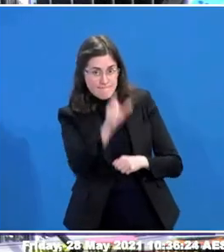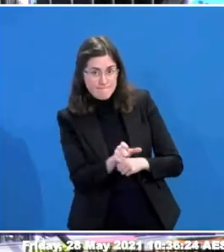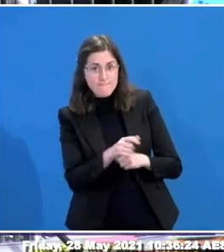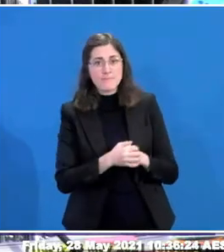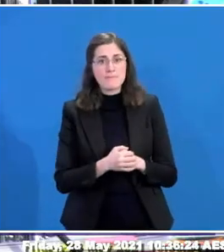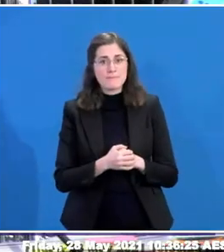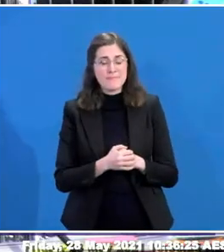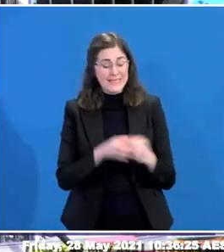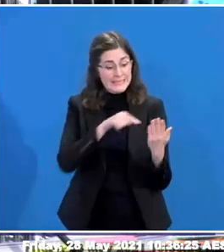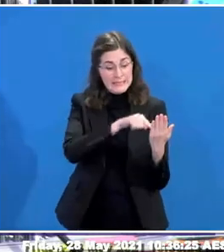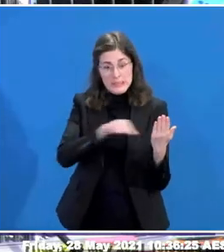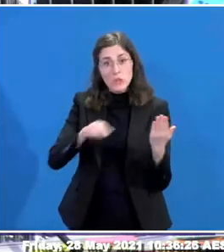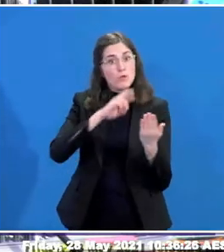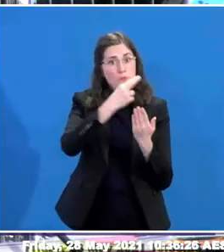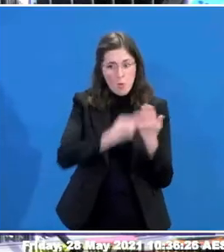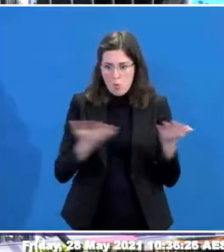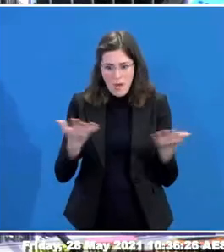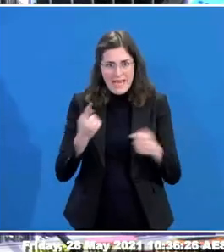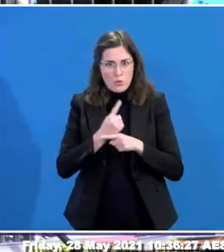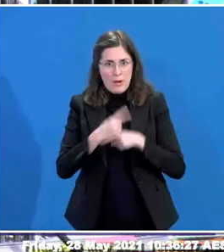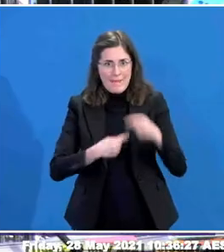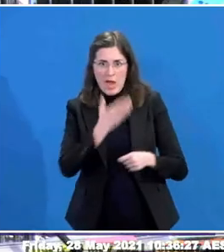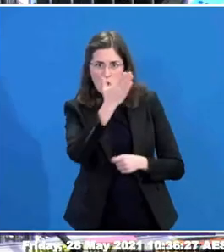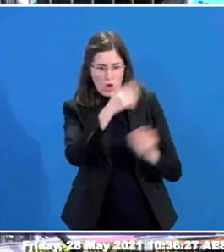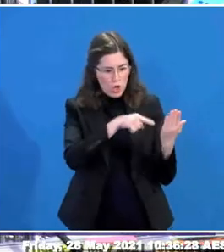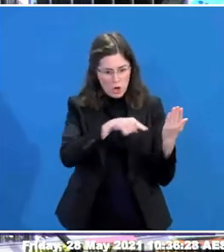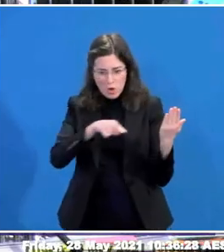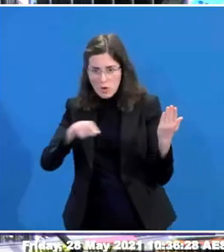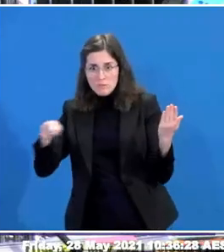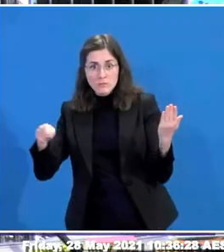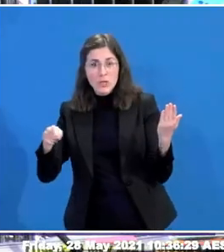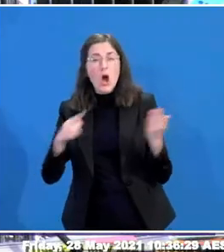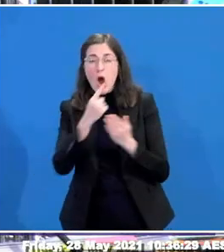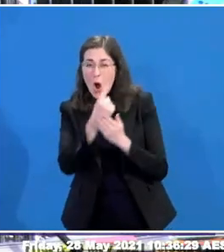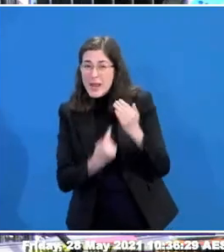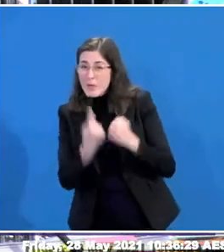this report which could possibly be a reference to Eliza appears on page 30.